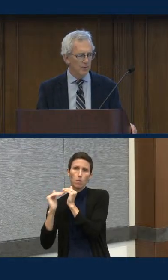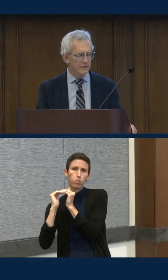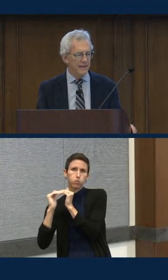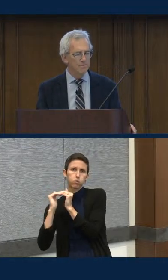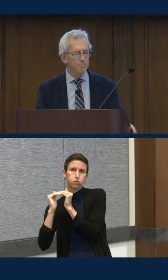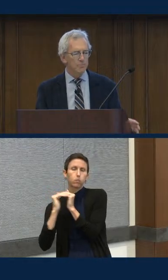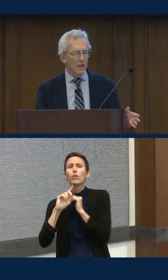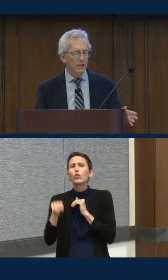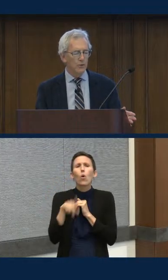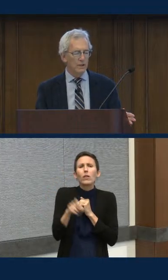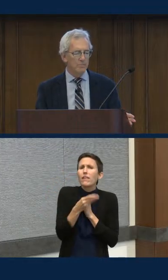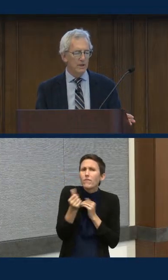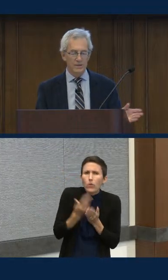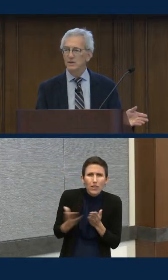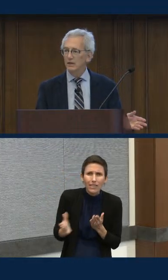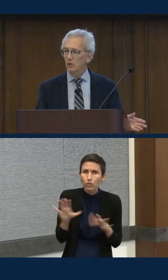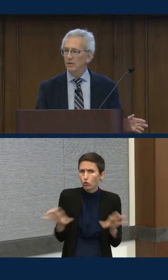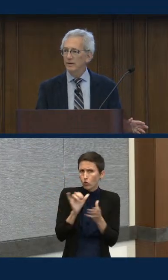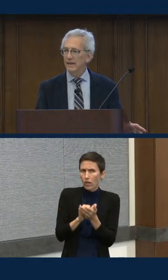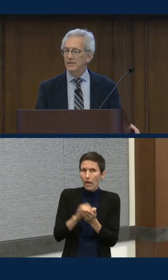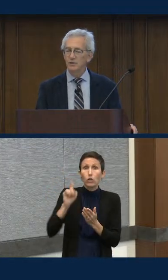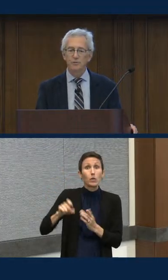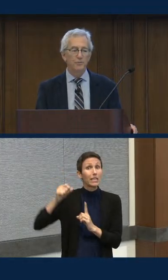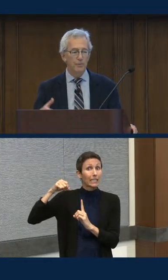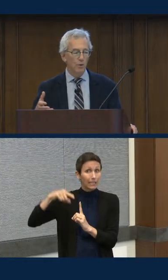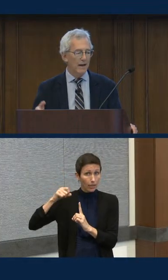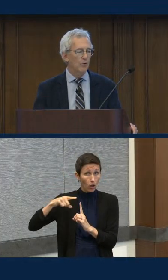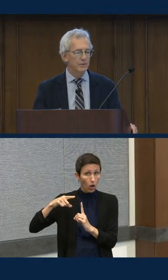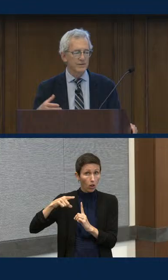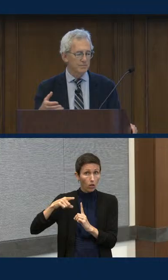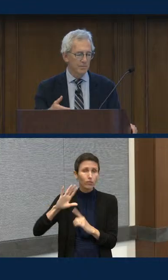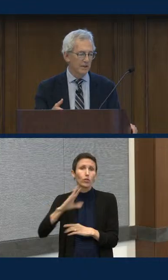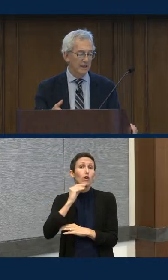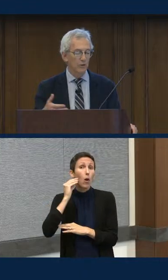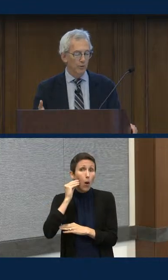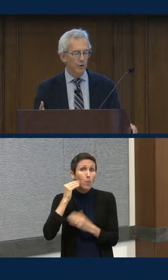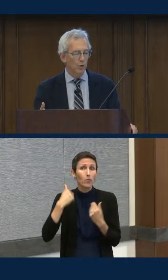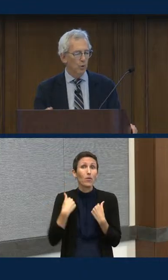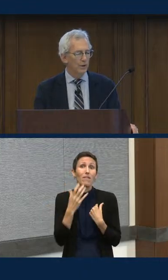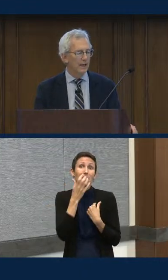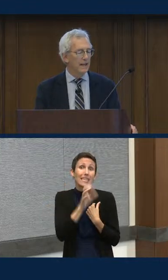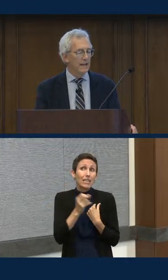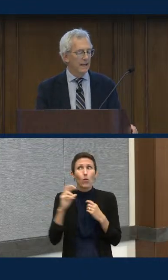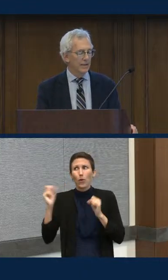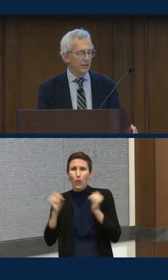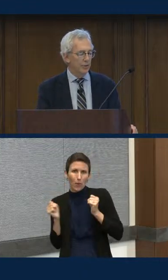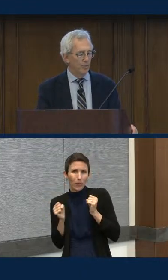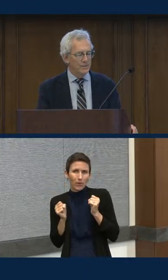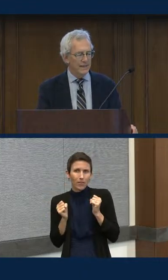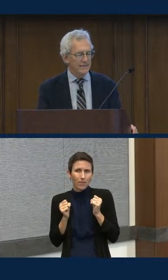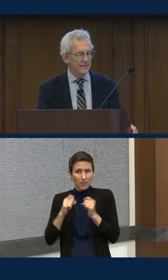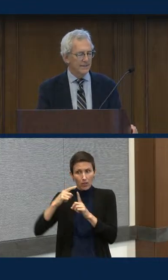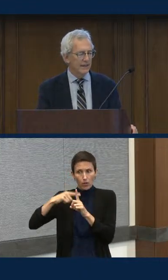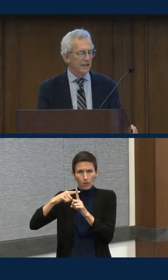that. You need a signal, in the case of your house it's the heat or the cold. The thermostat is